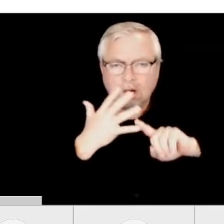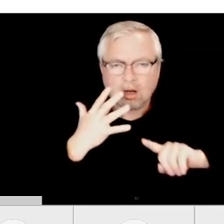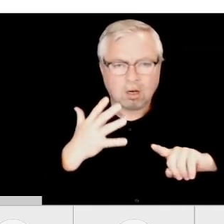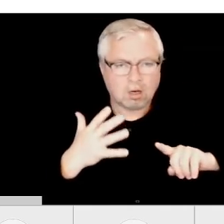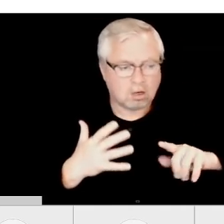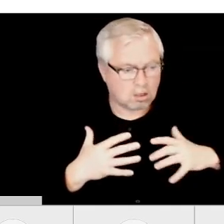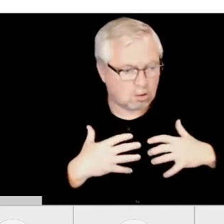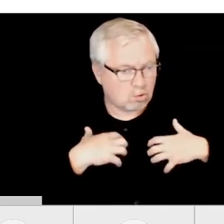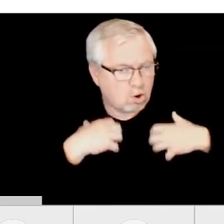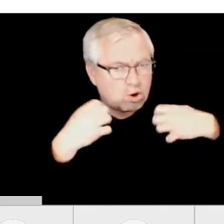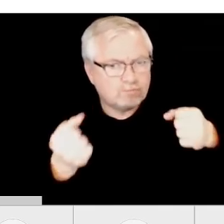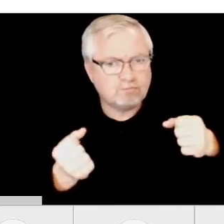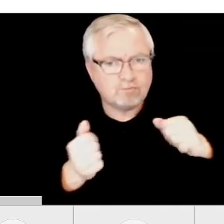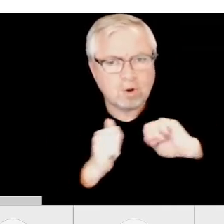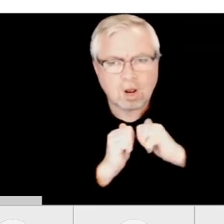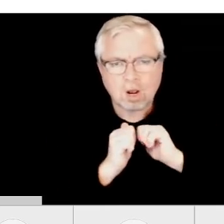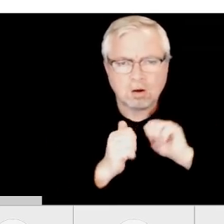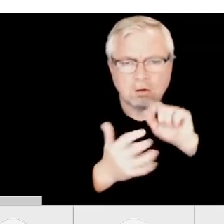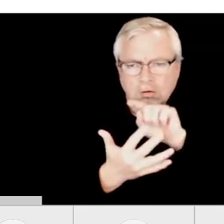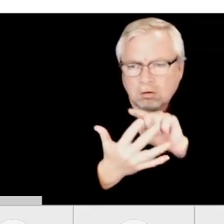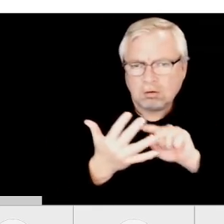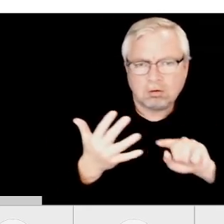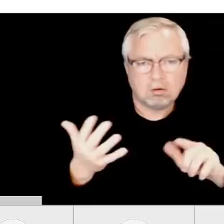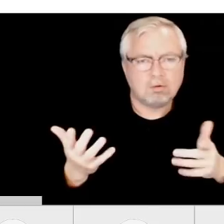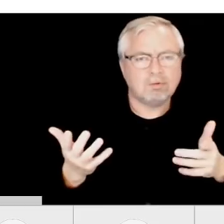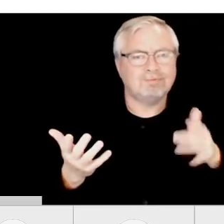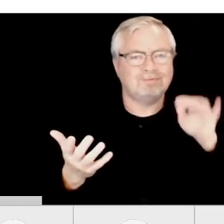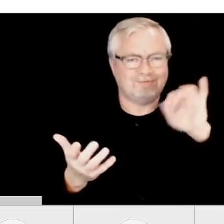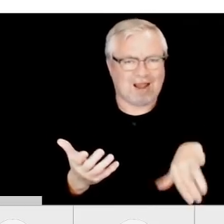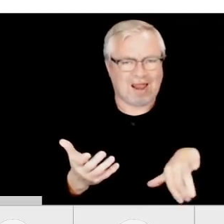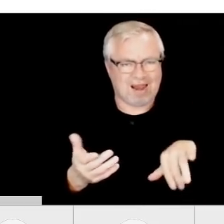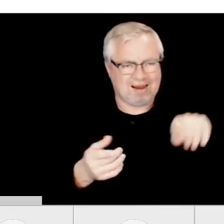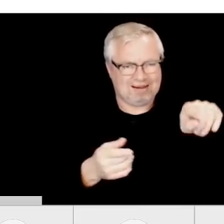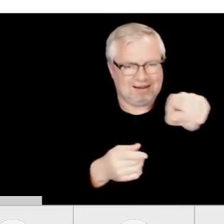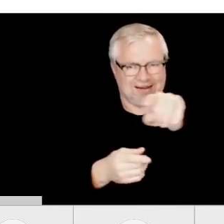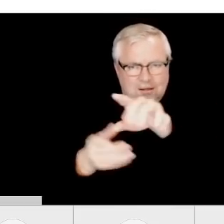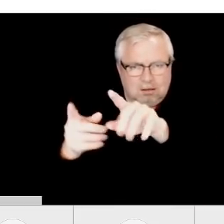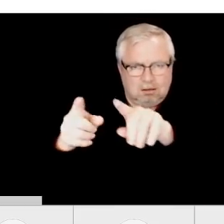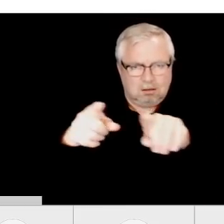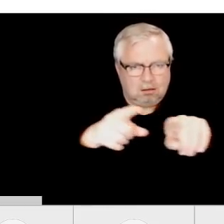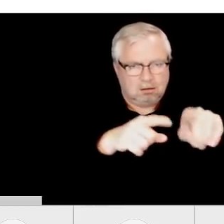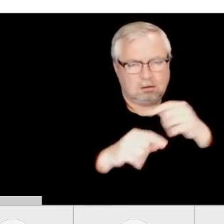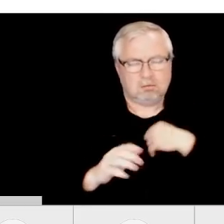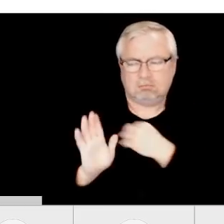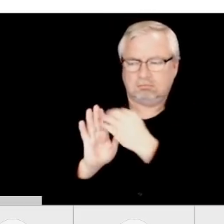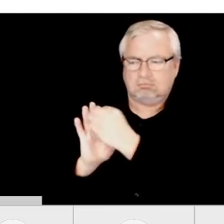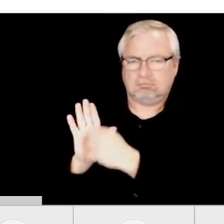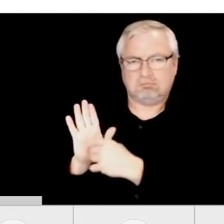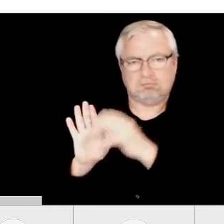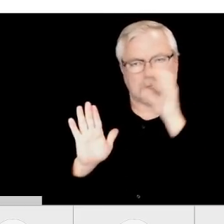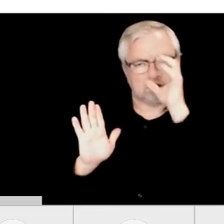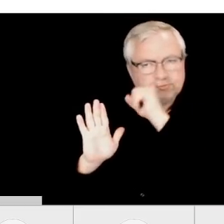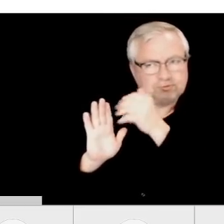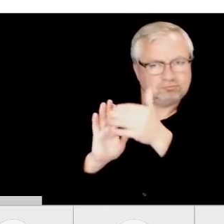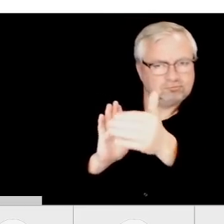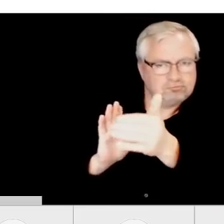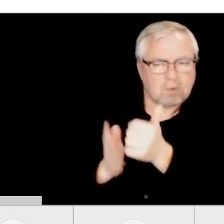could happen under a set of assumptions and a range of interventions by policy makers.